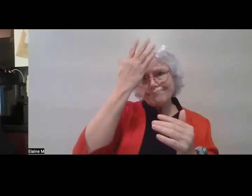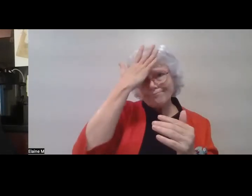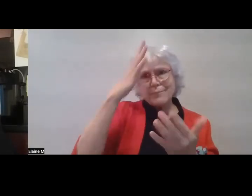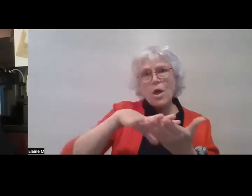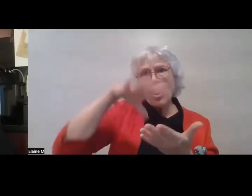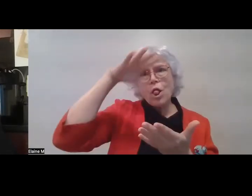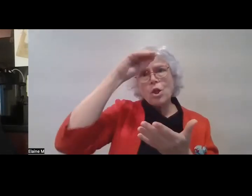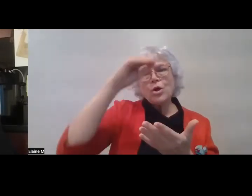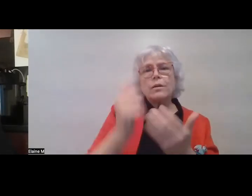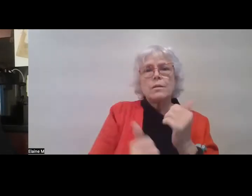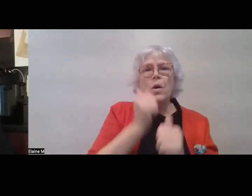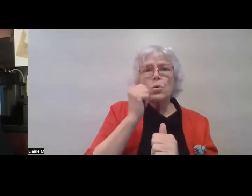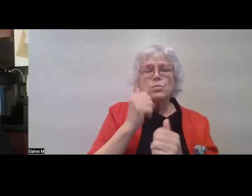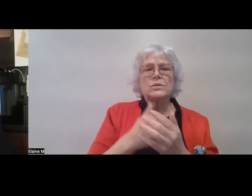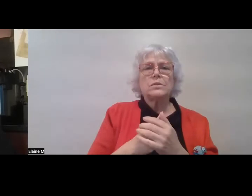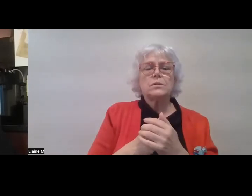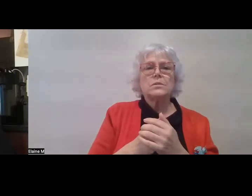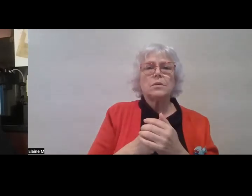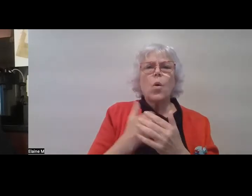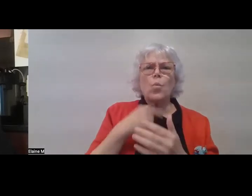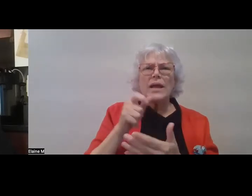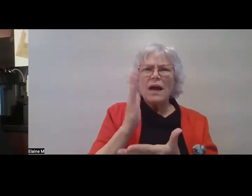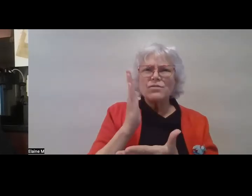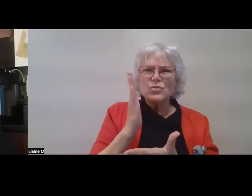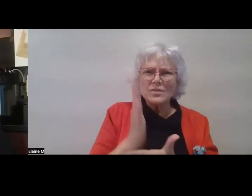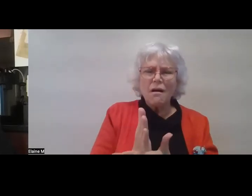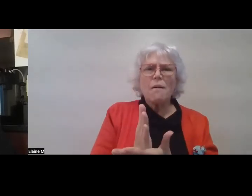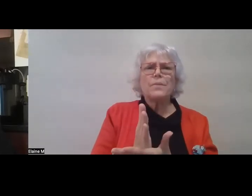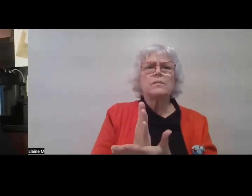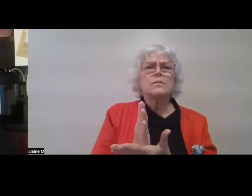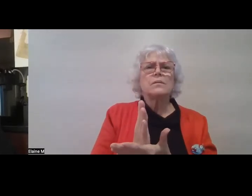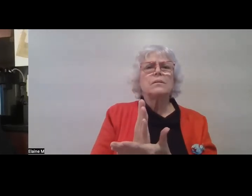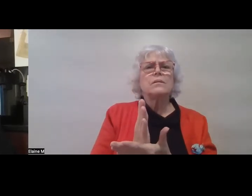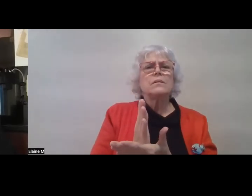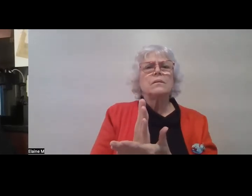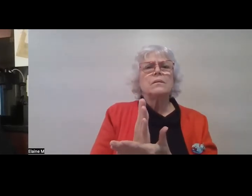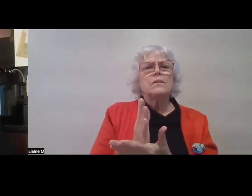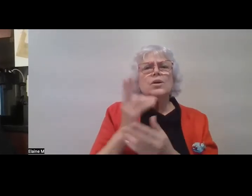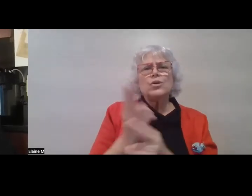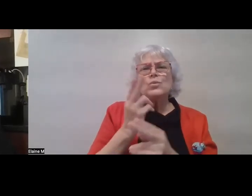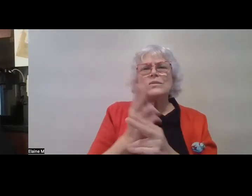I point out here, we have to stop using the same liberal tactics of letter